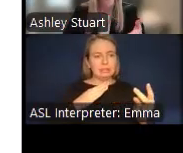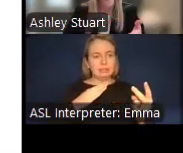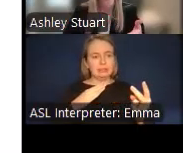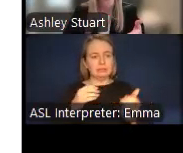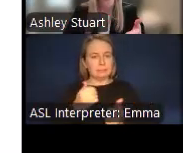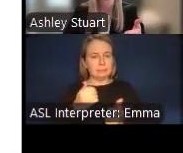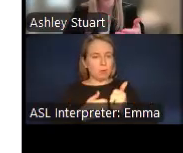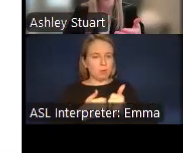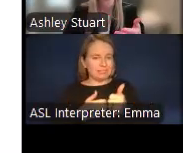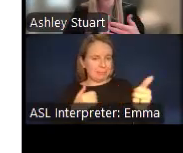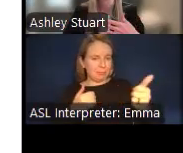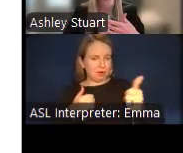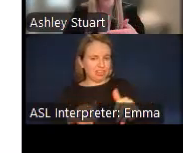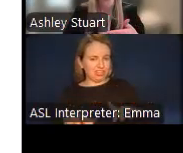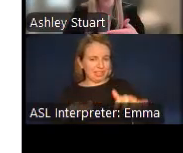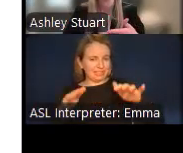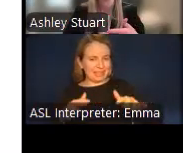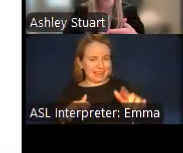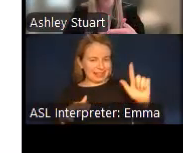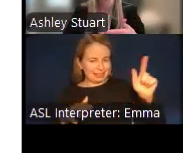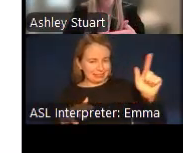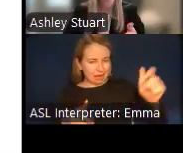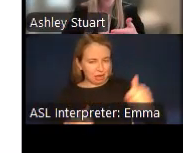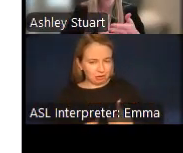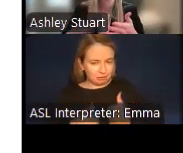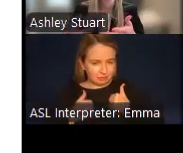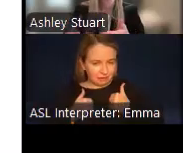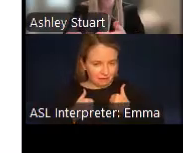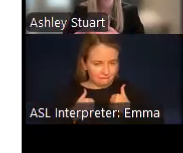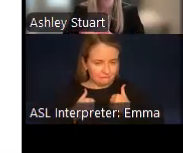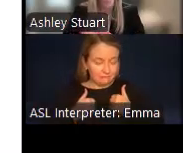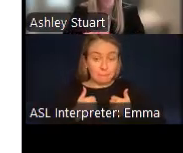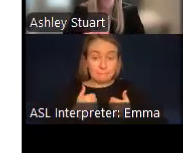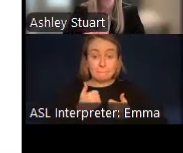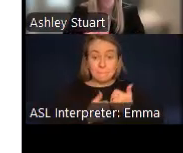separation anxiety later on, most children who have really